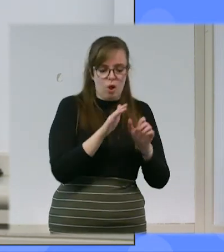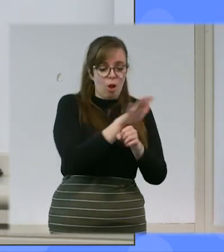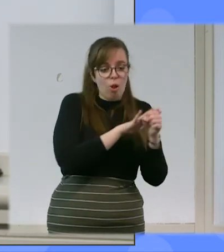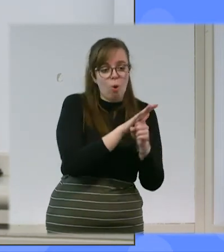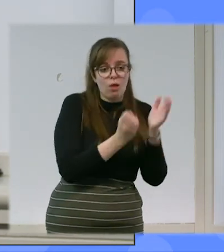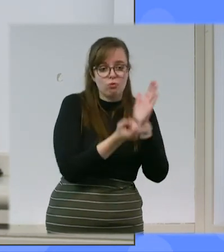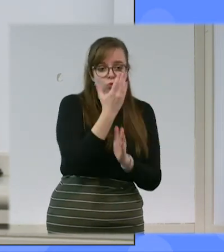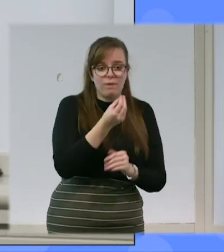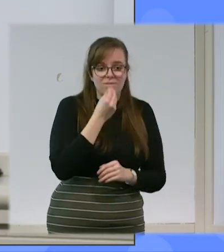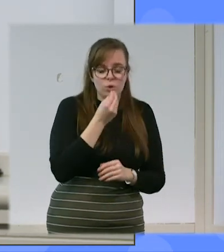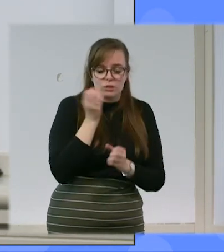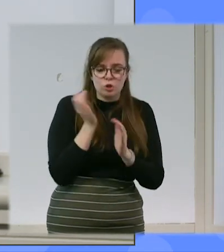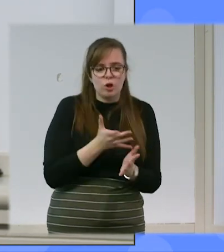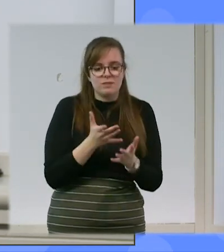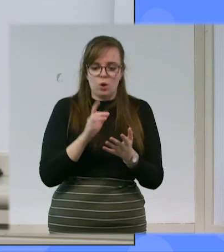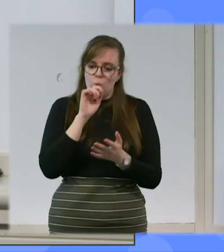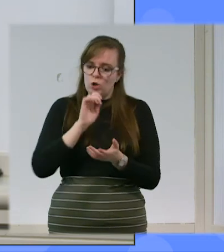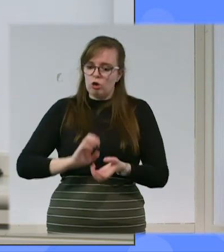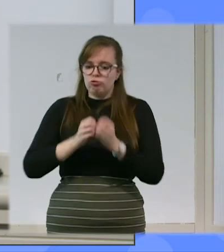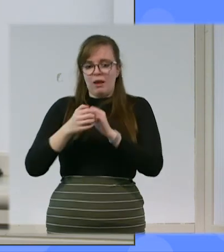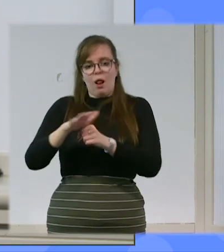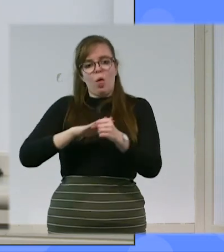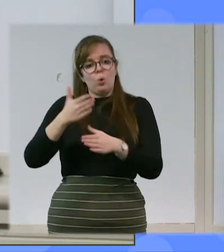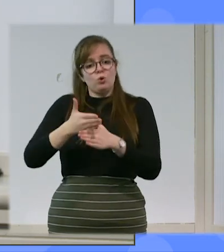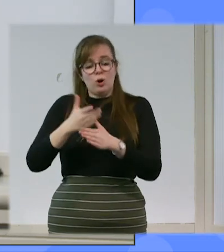would then create local jobs so that would be a good thing maybe it might